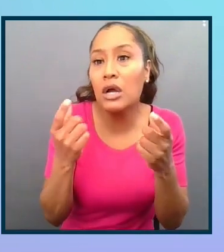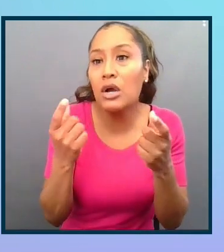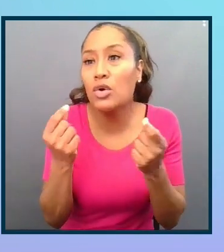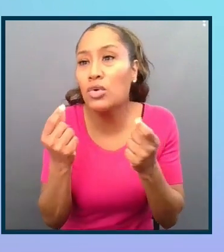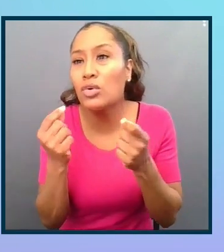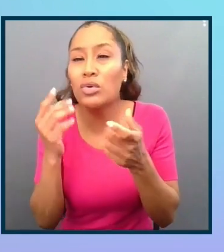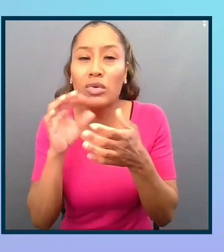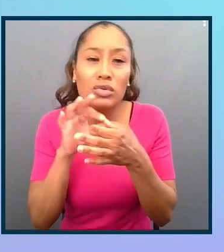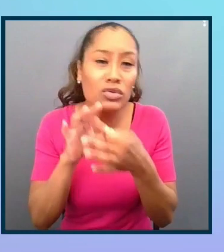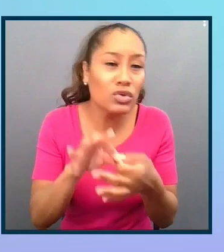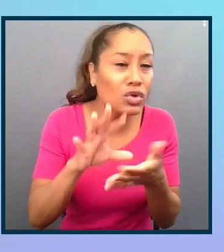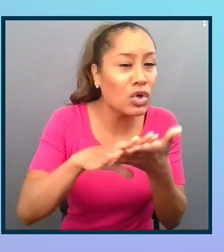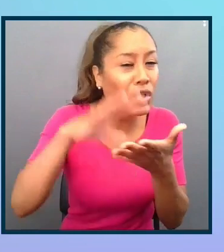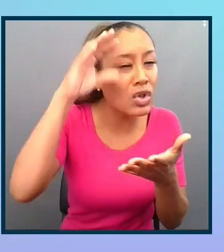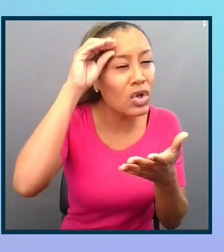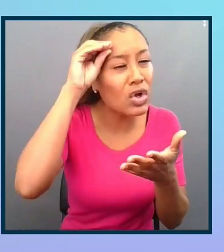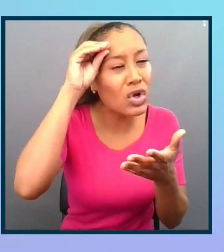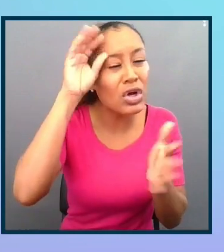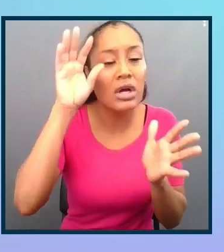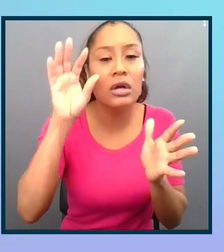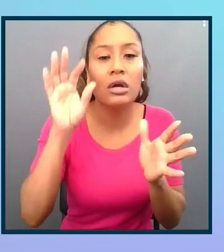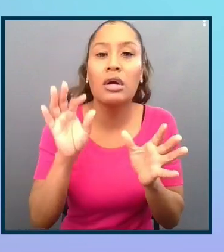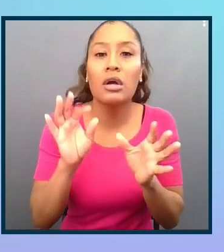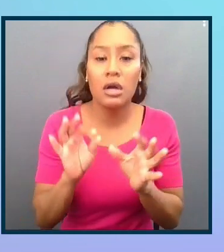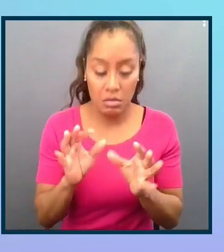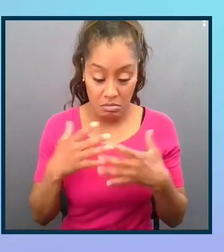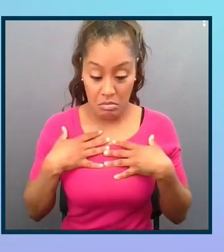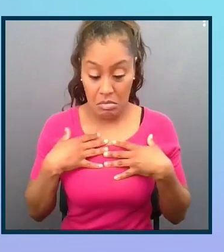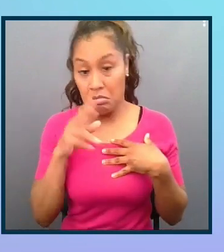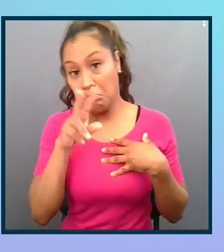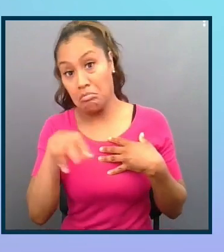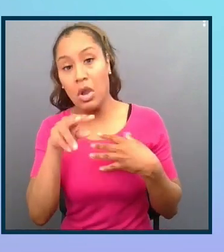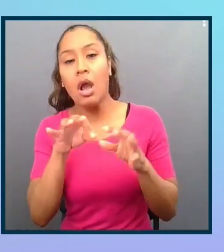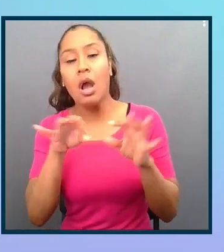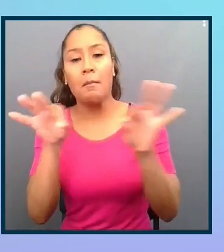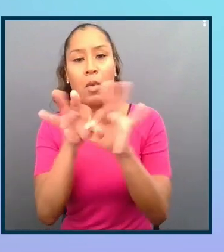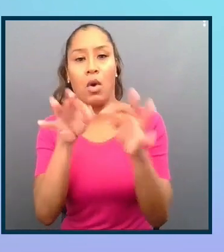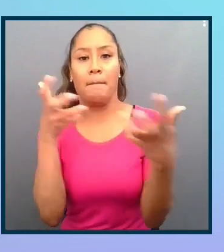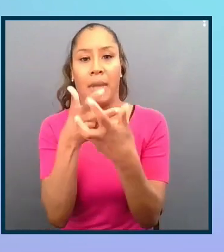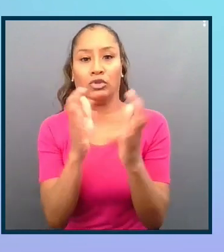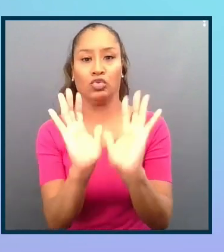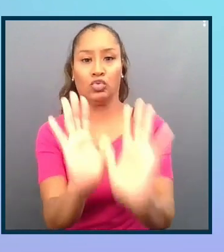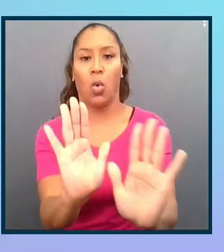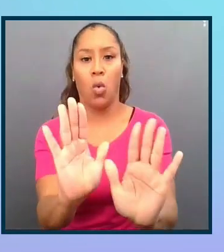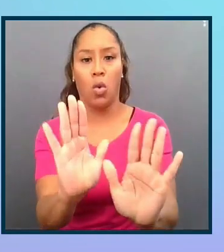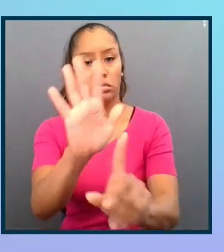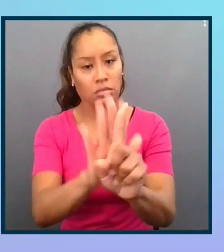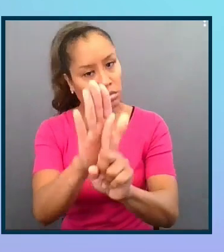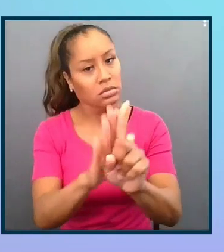is important only to me in terms of what works for you." And so, again, this is why I say.